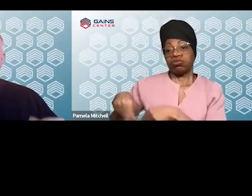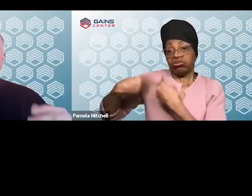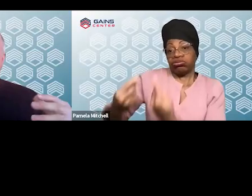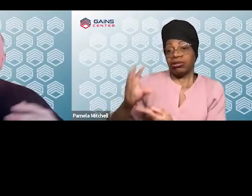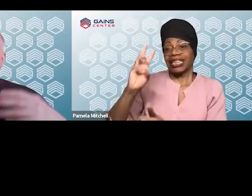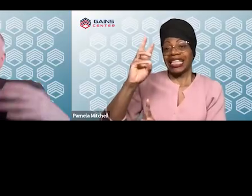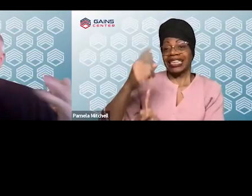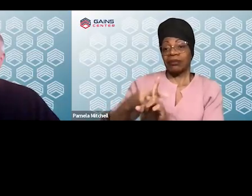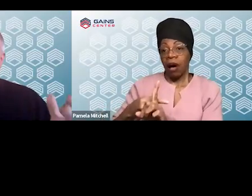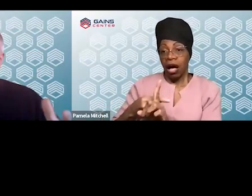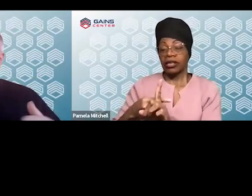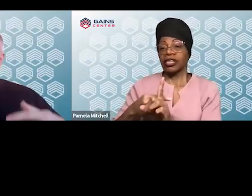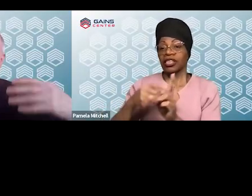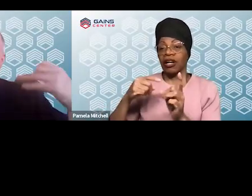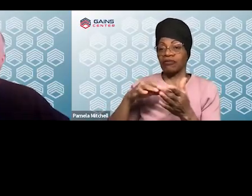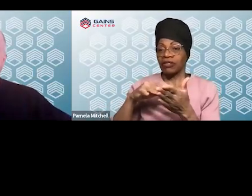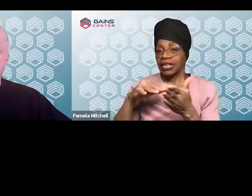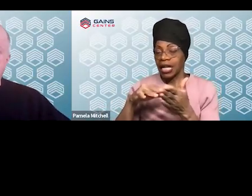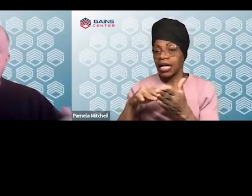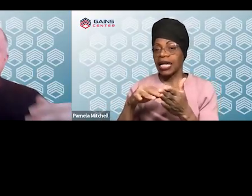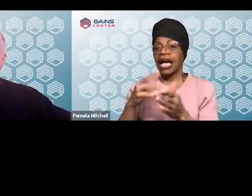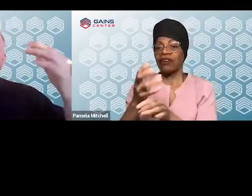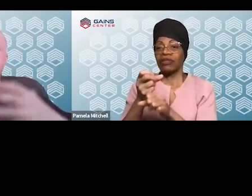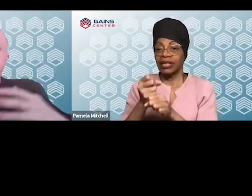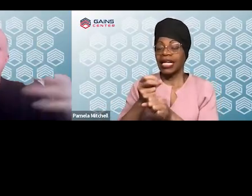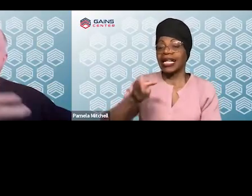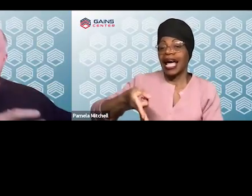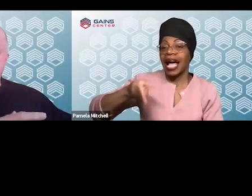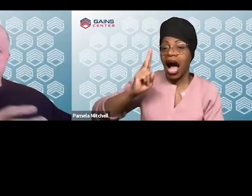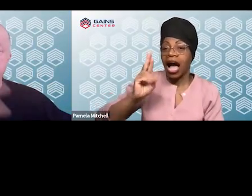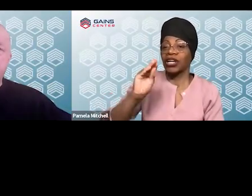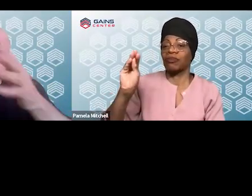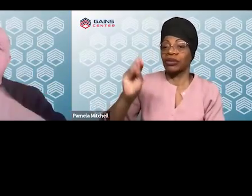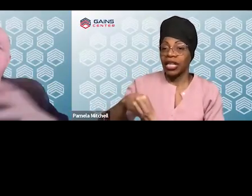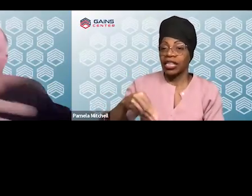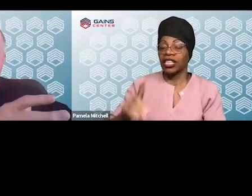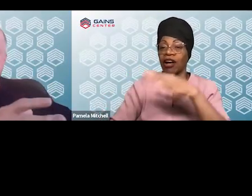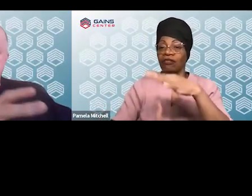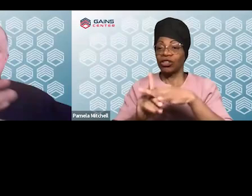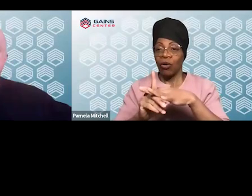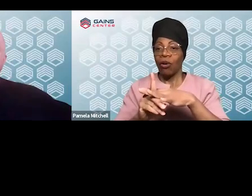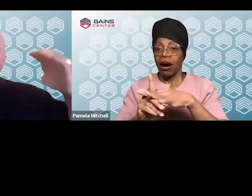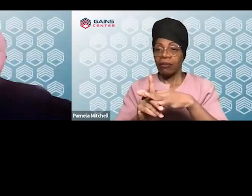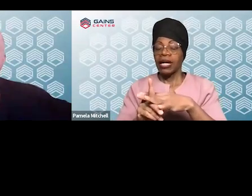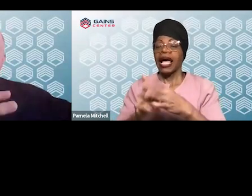and we're getting a much higher show-up rate and ongoing participation. Then, they go into a standard